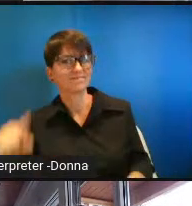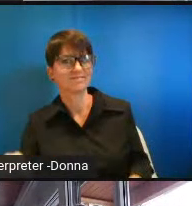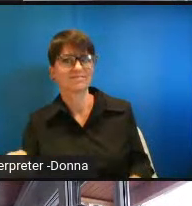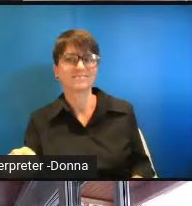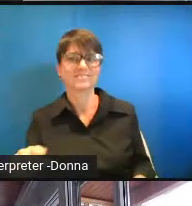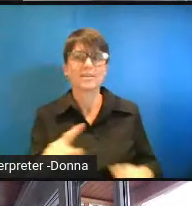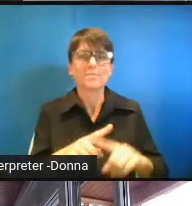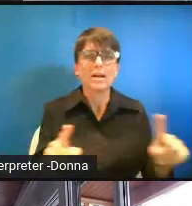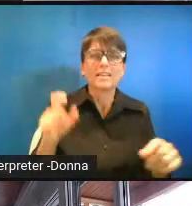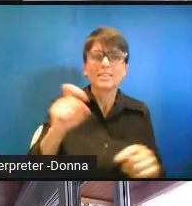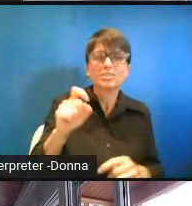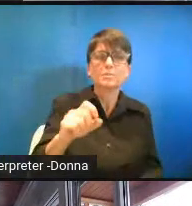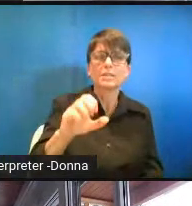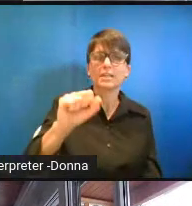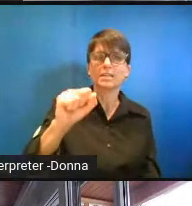Lazar Bulatovic: Yes but the solution is a bit … dot.